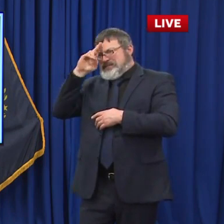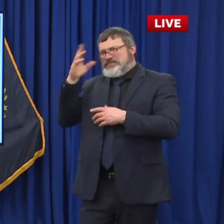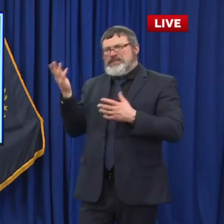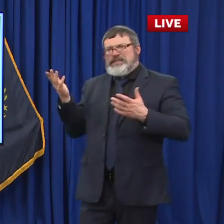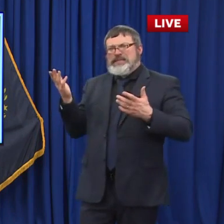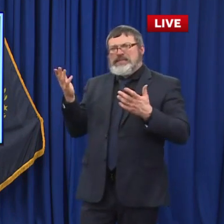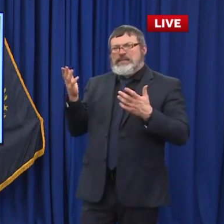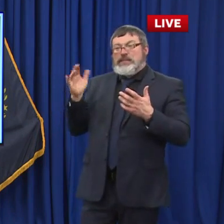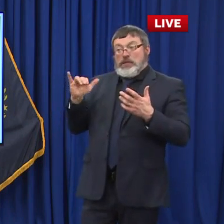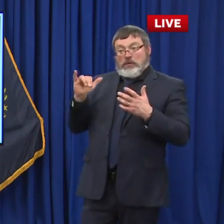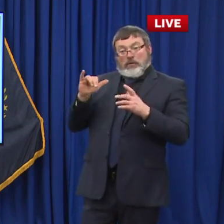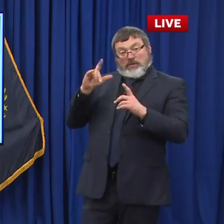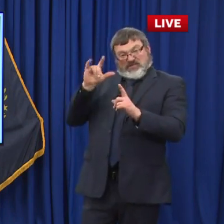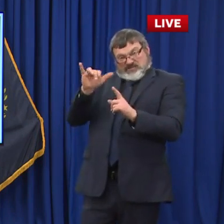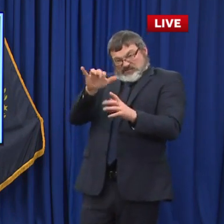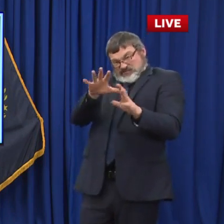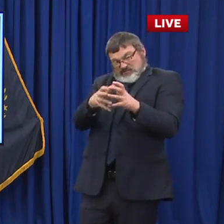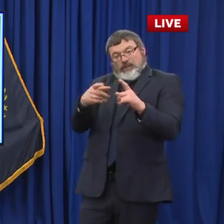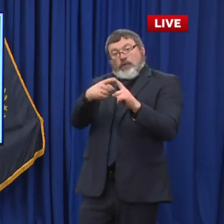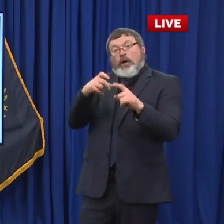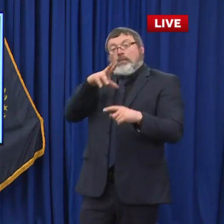ALSO SEVEN HOSPITALIZATIONS.